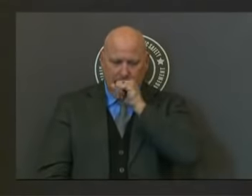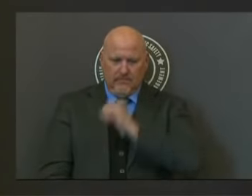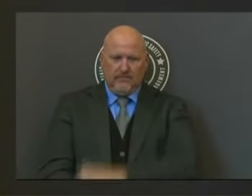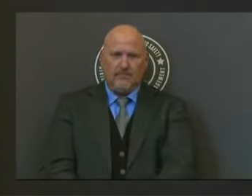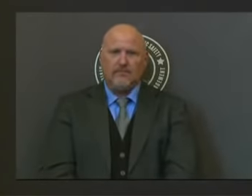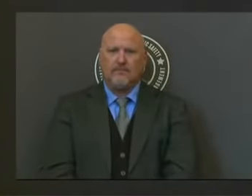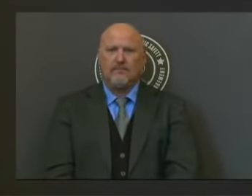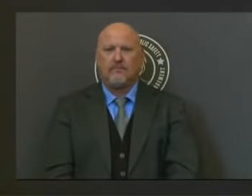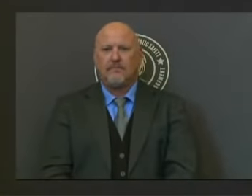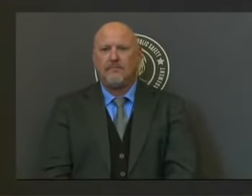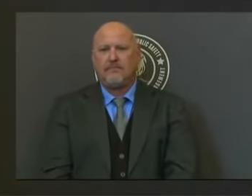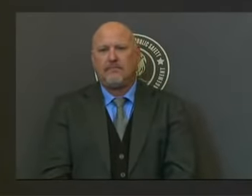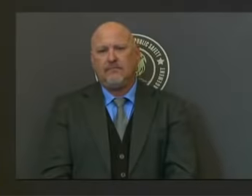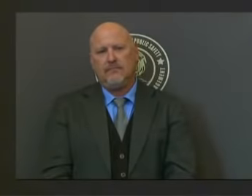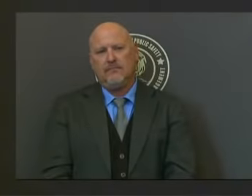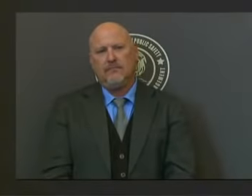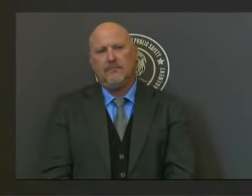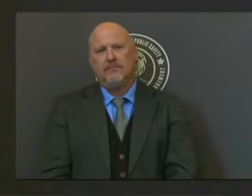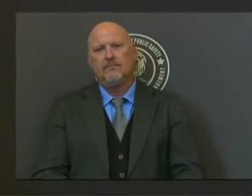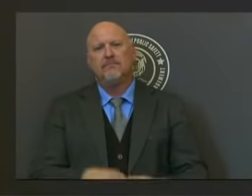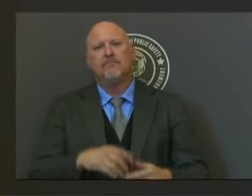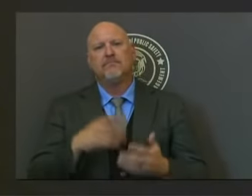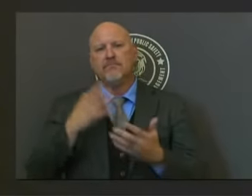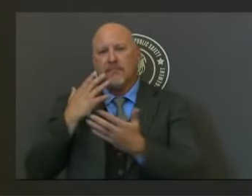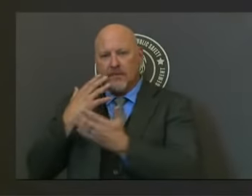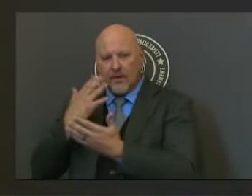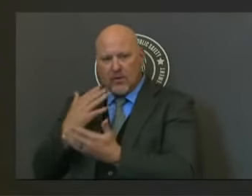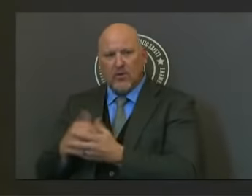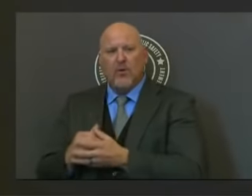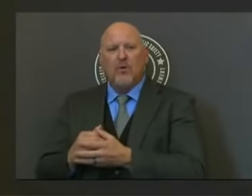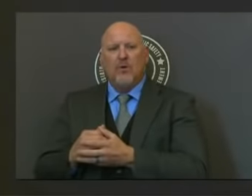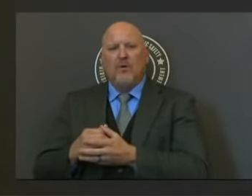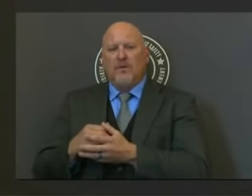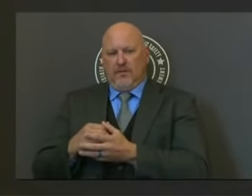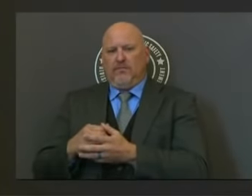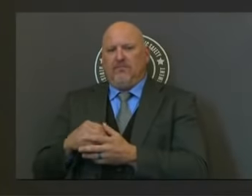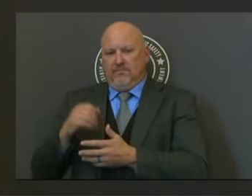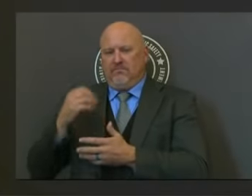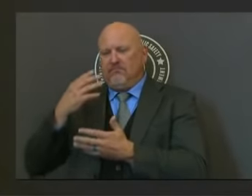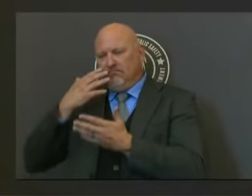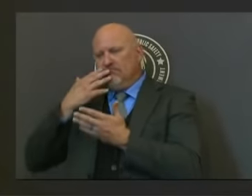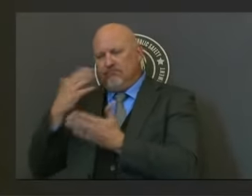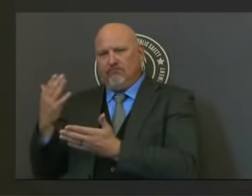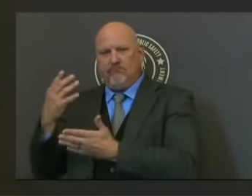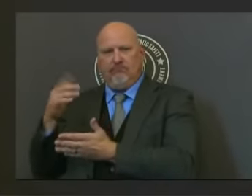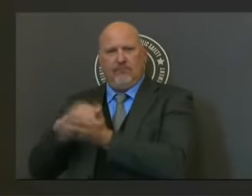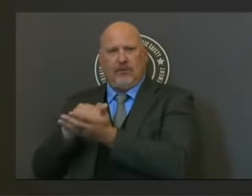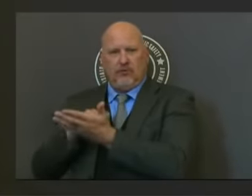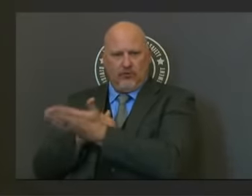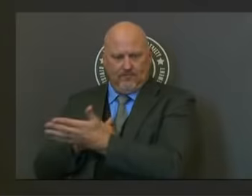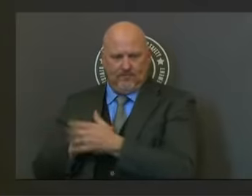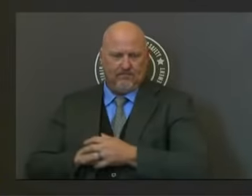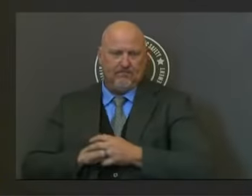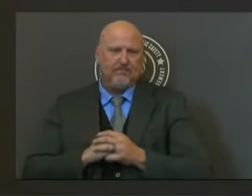thank you doctor Stanley we appreciate your